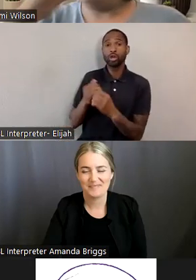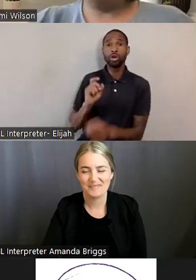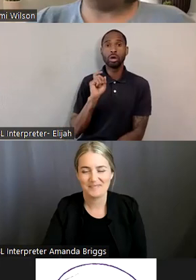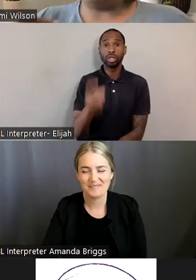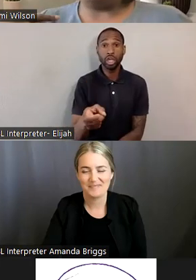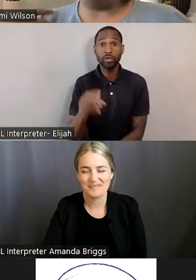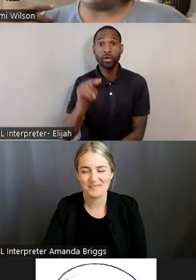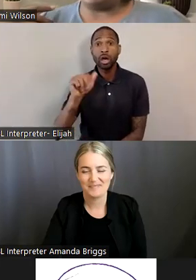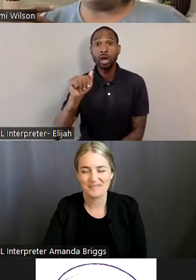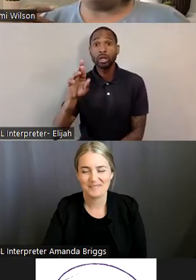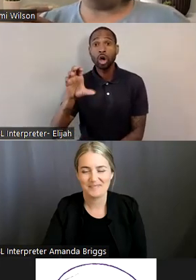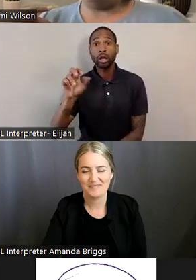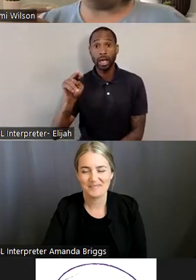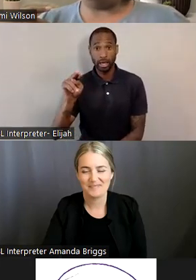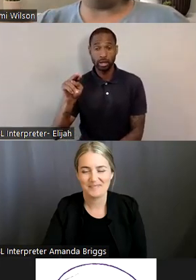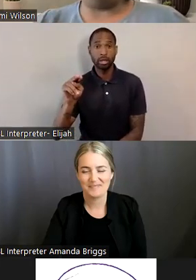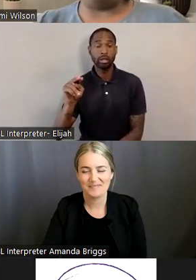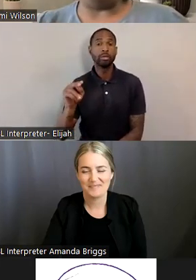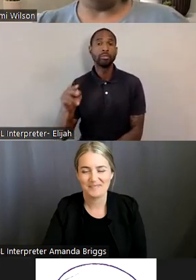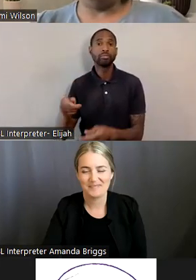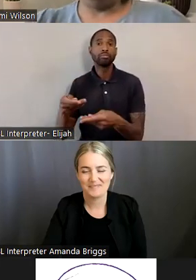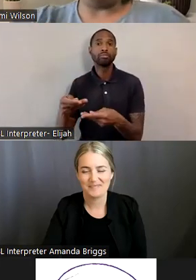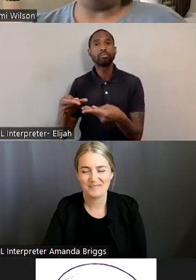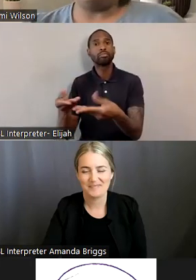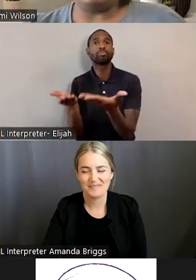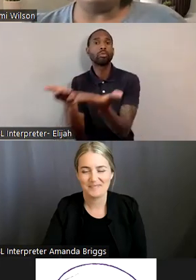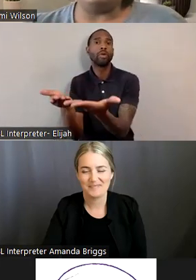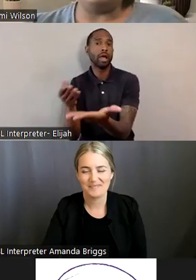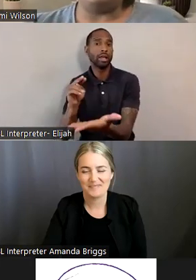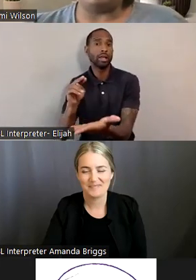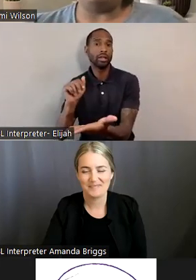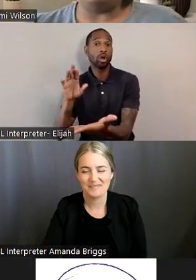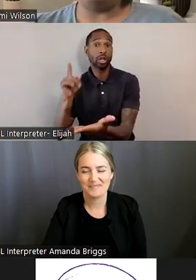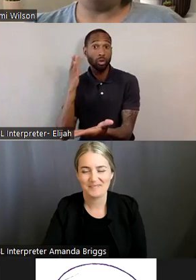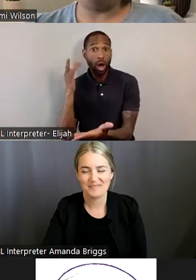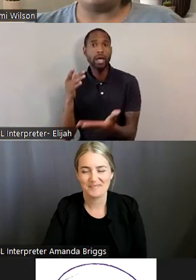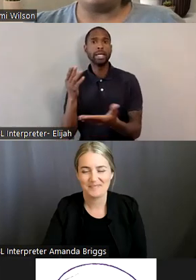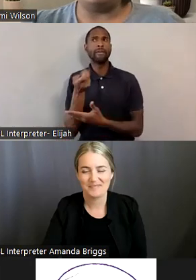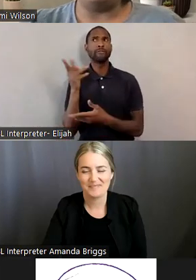it because we had, you know, several clients that we were working with, who had a history